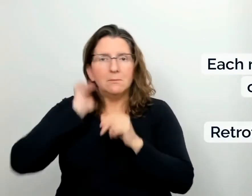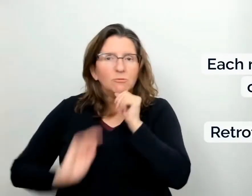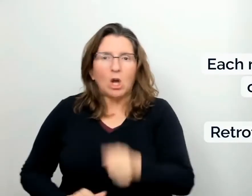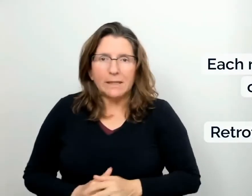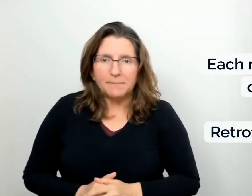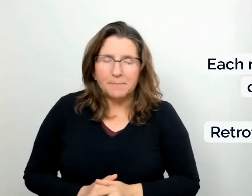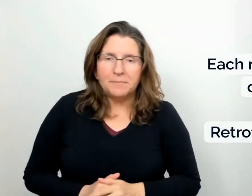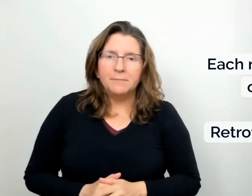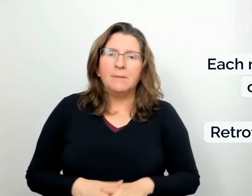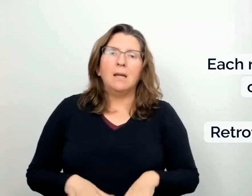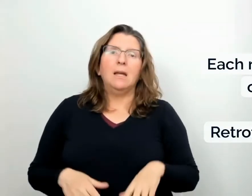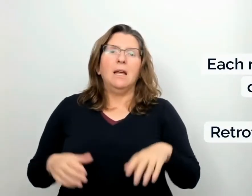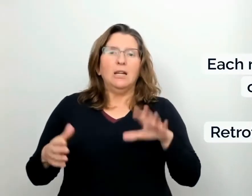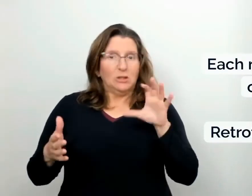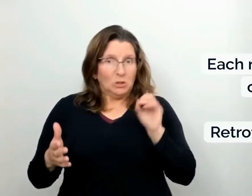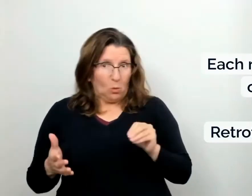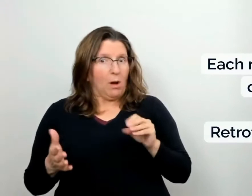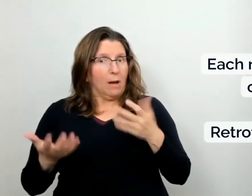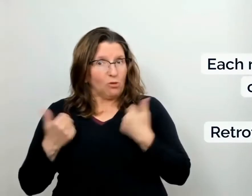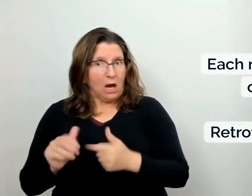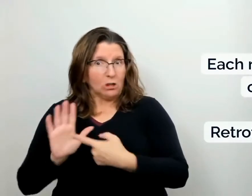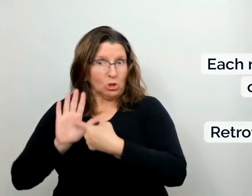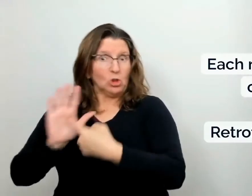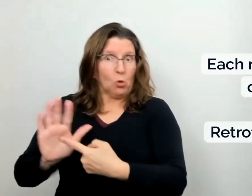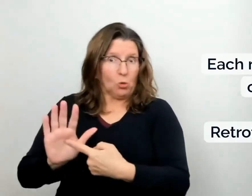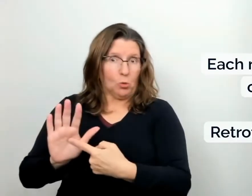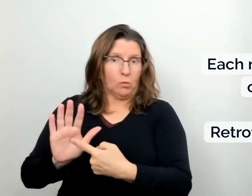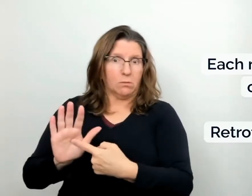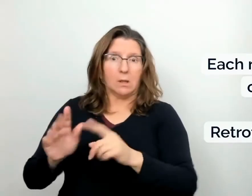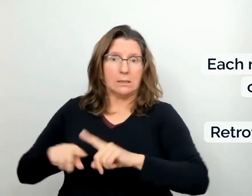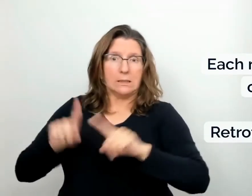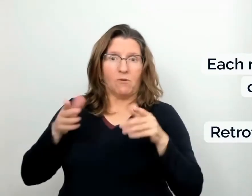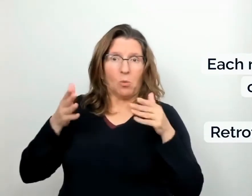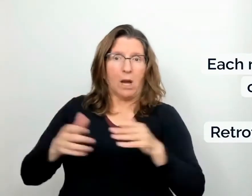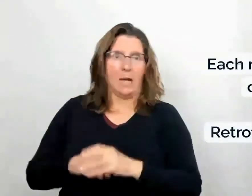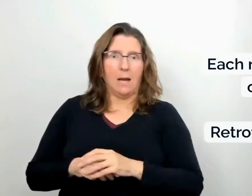Which is not the case! So I am trying to show you an alternative design.